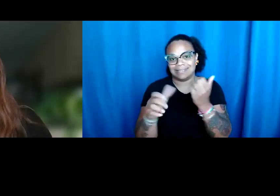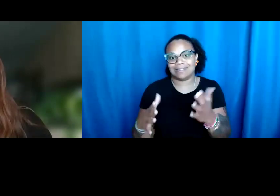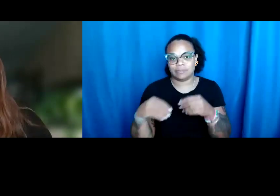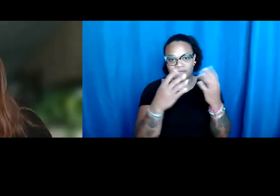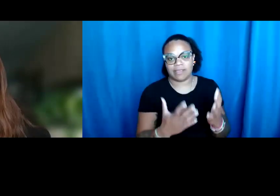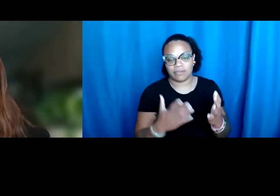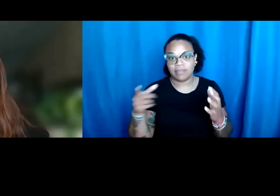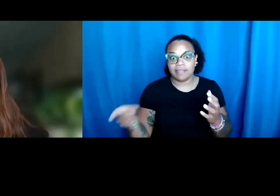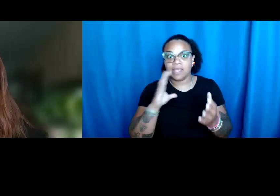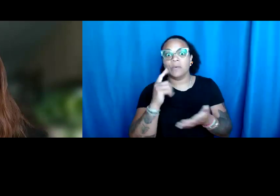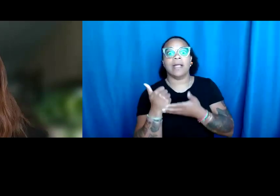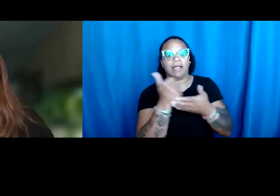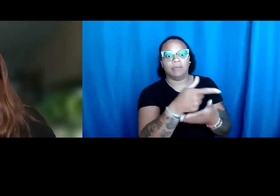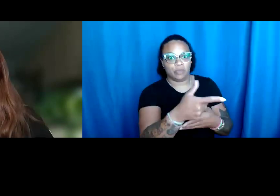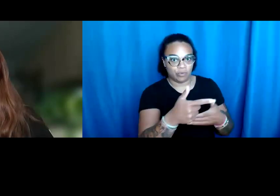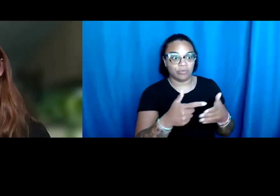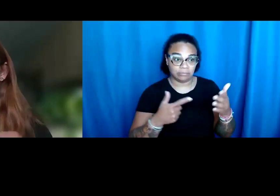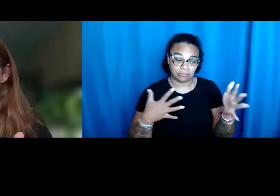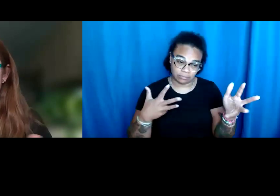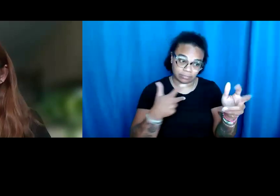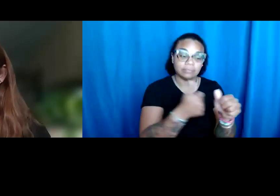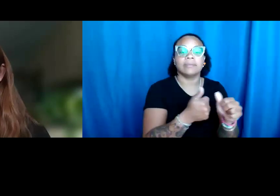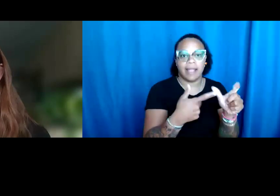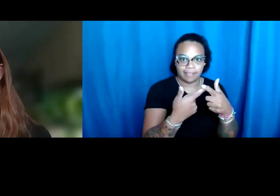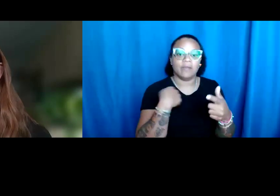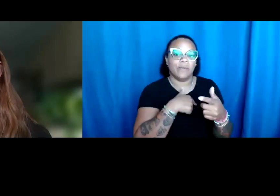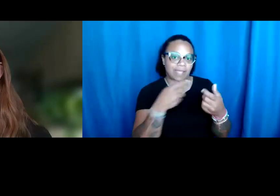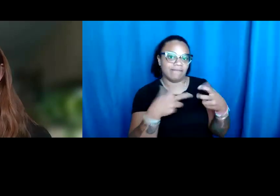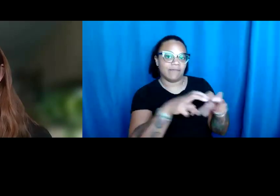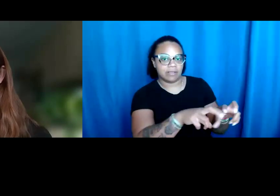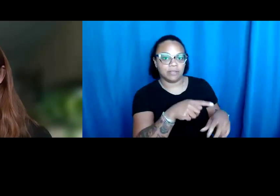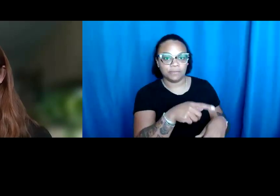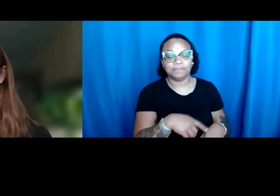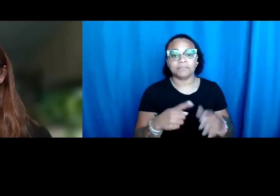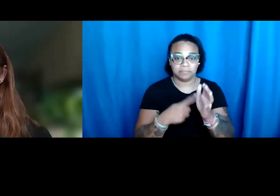we are able to fund you. Sometimes we will work in tandem.